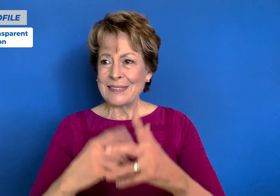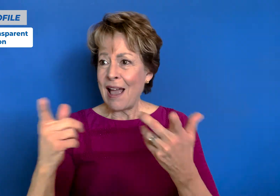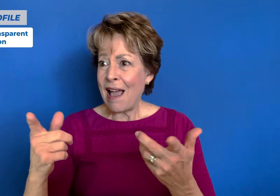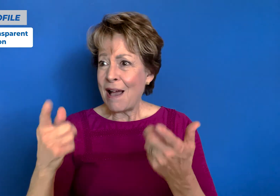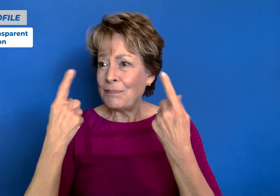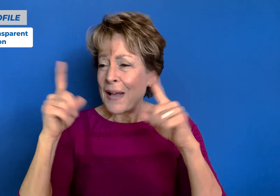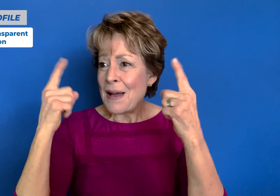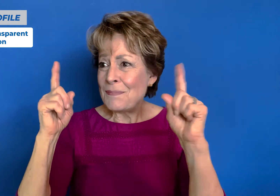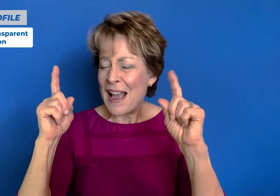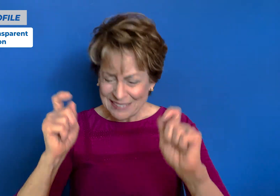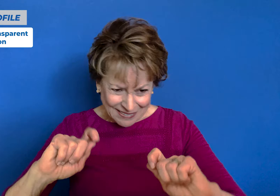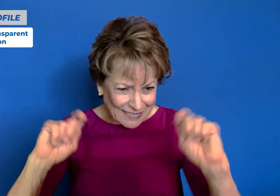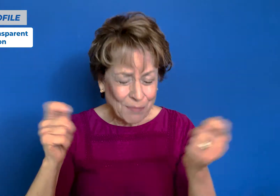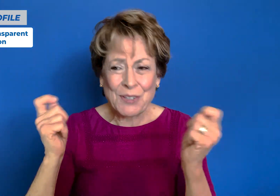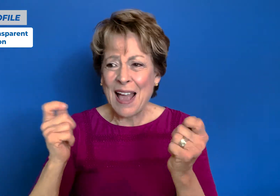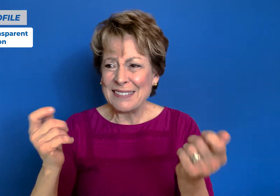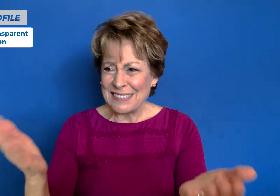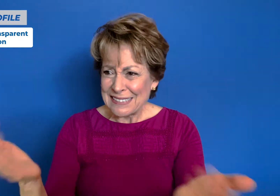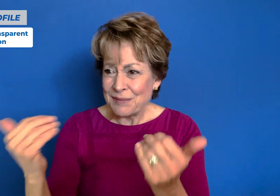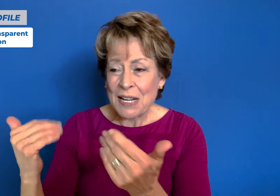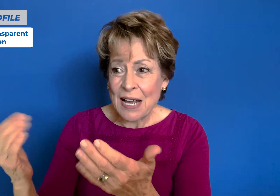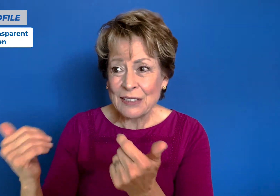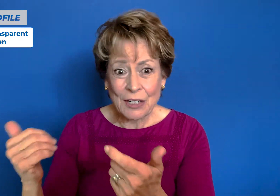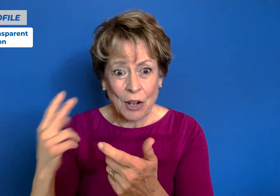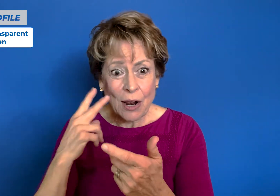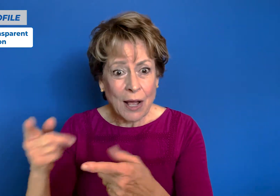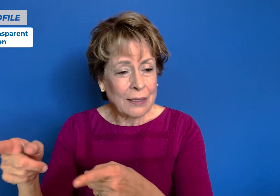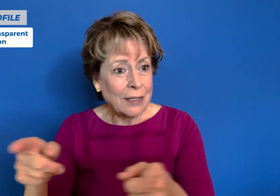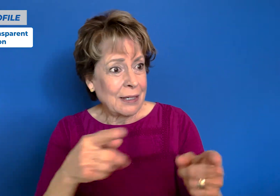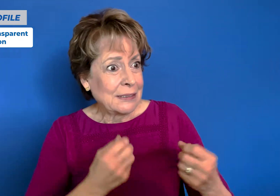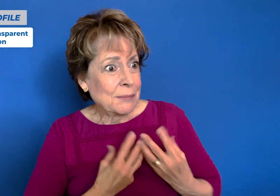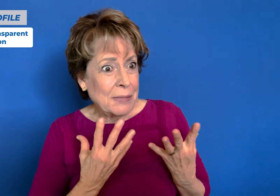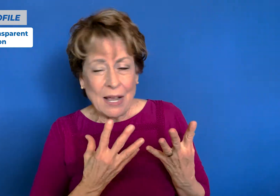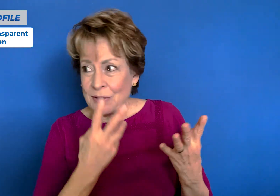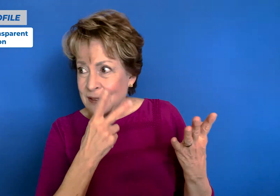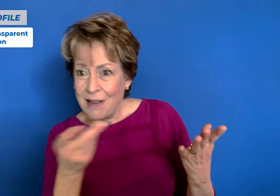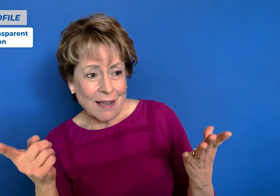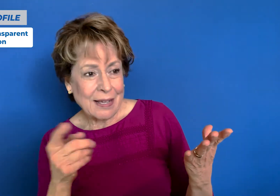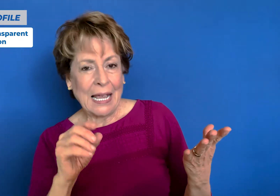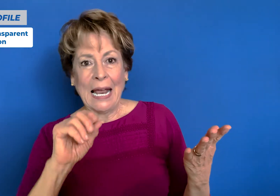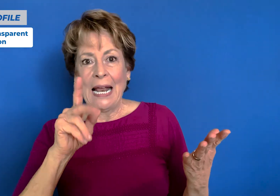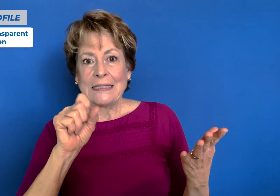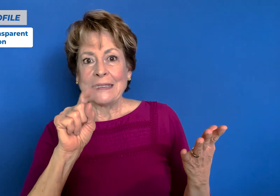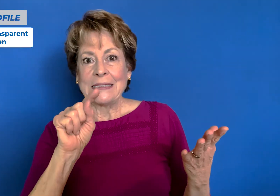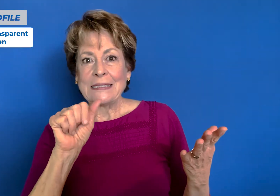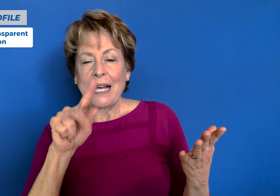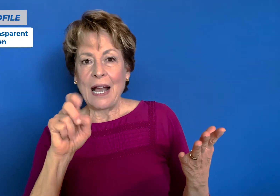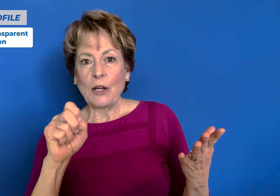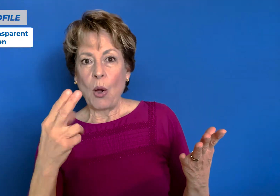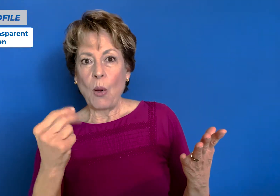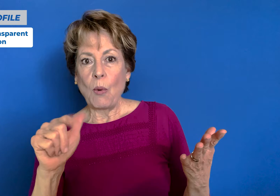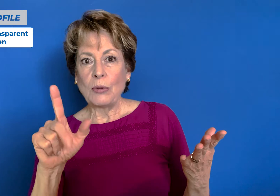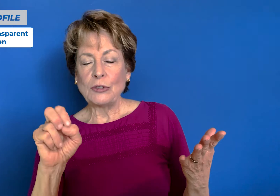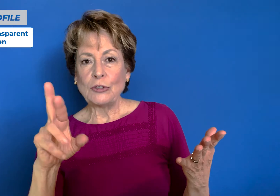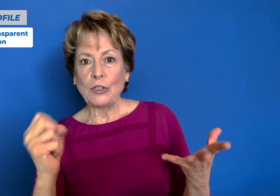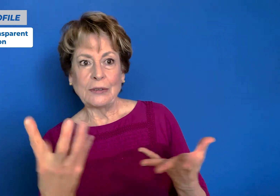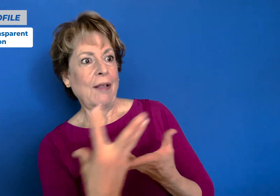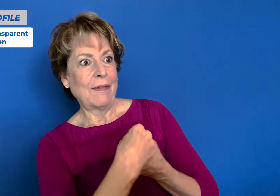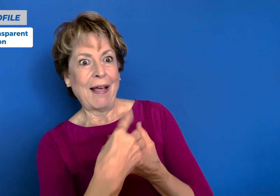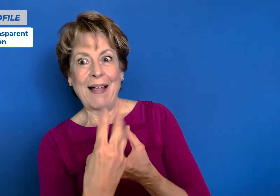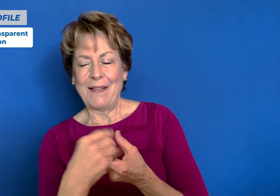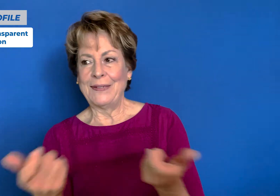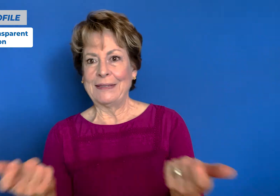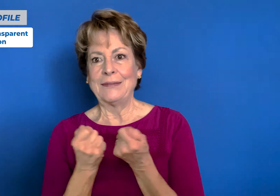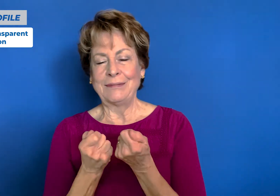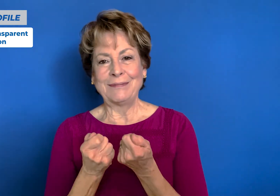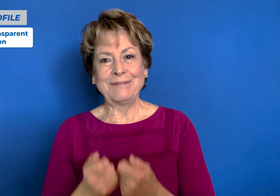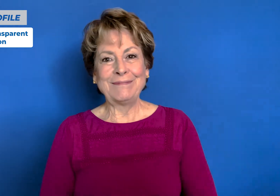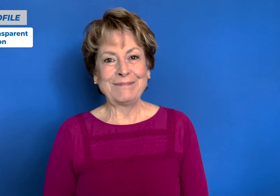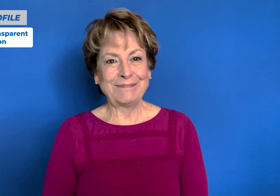Celebrate success and inspire stakeholders to become involved.